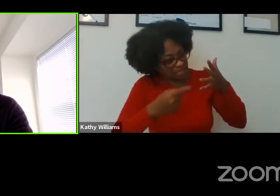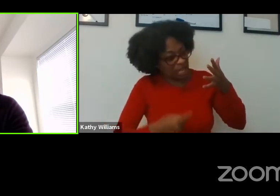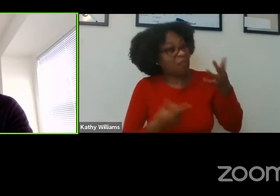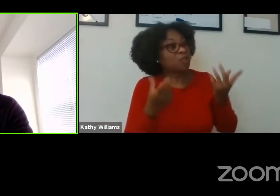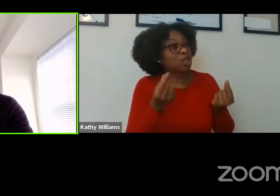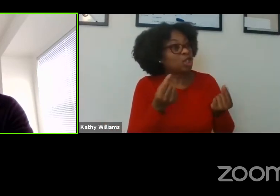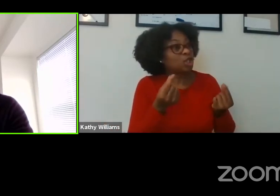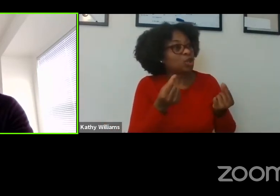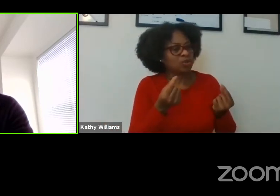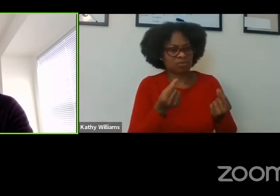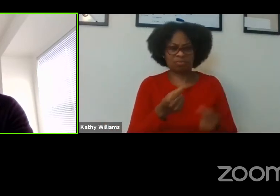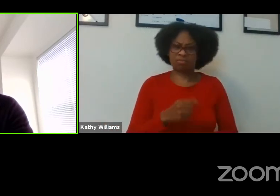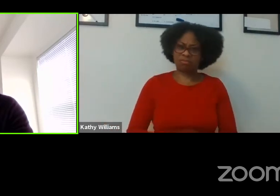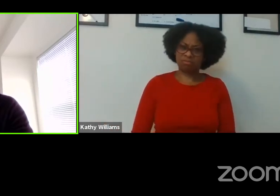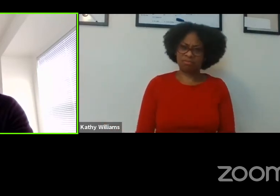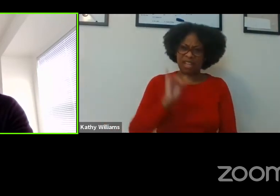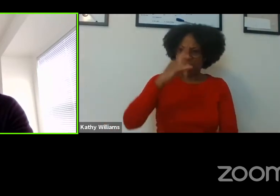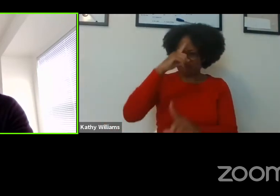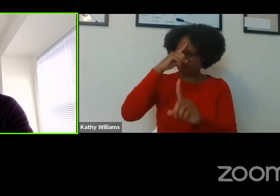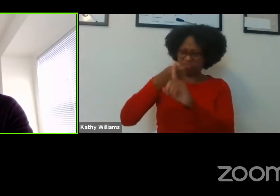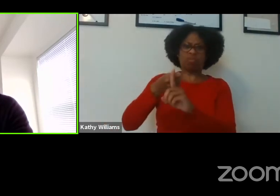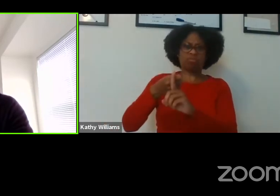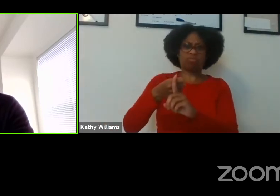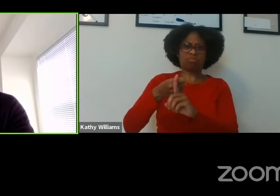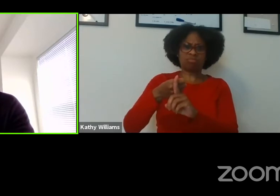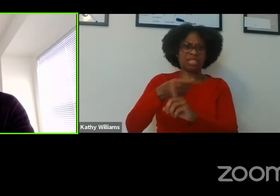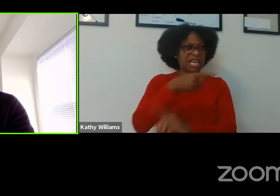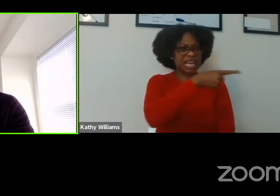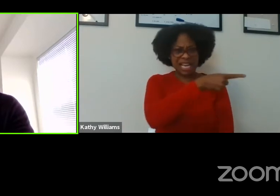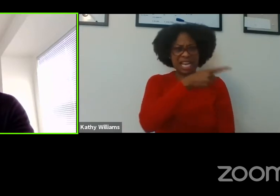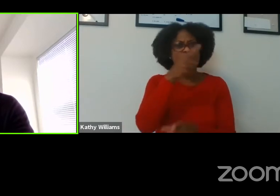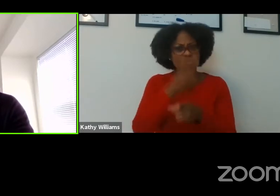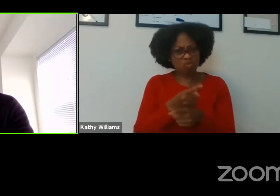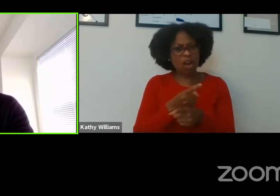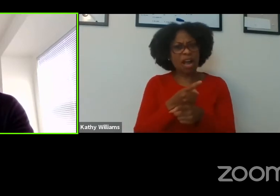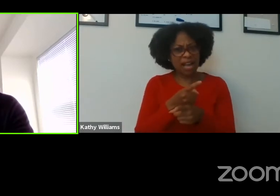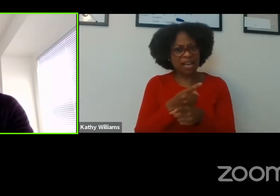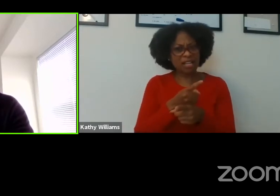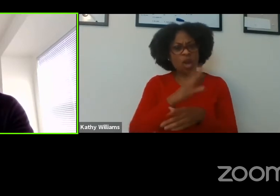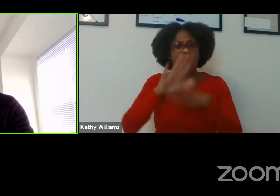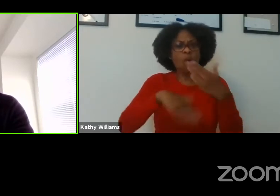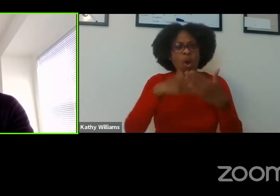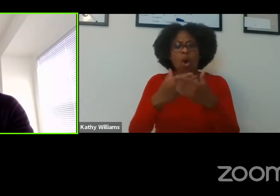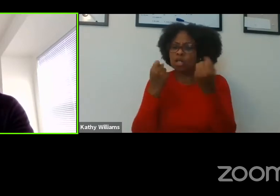And that hit me. Like he was absolutely right. All of the advocacy stuff I was doing at school,